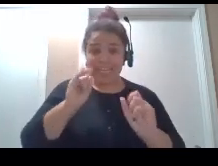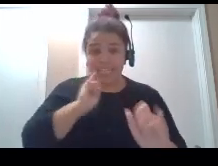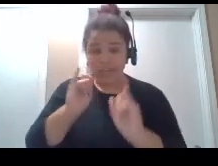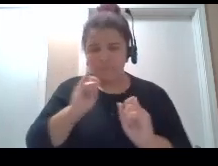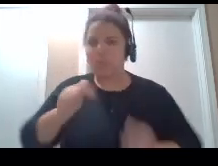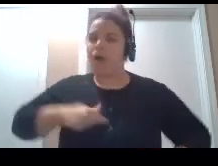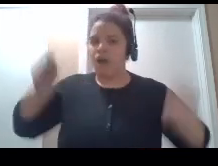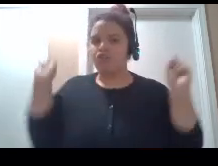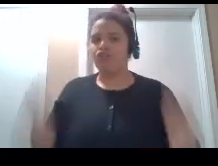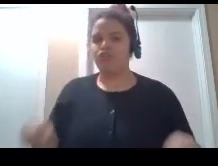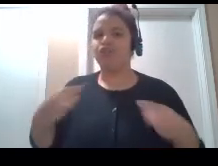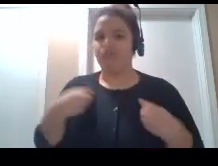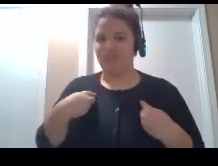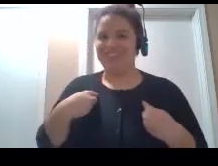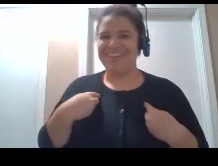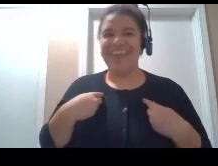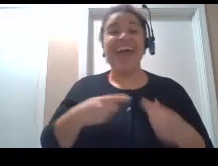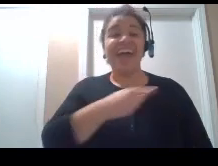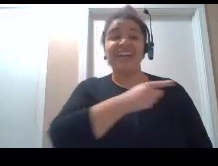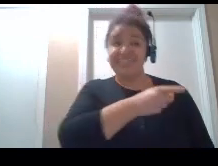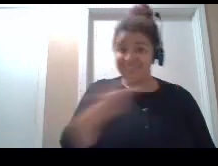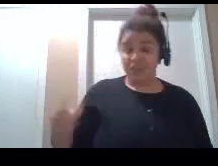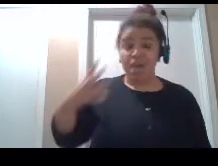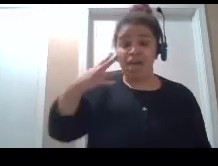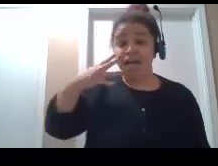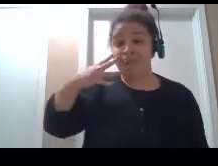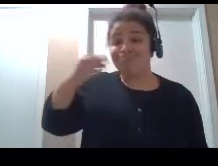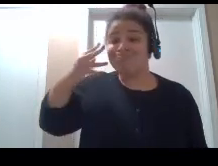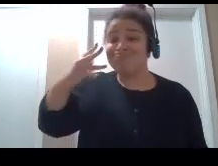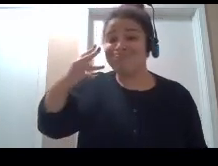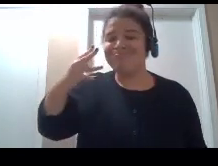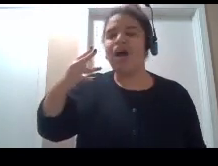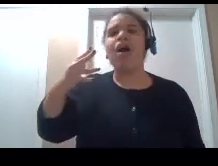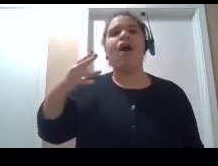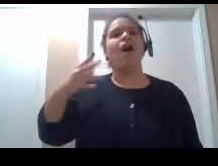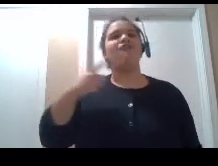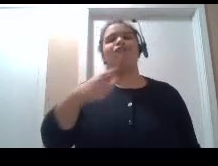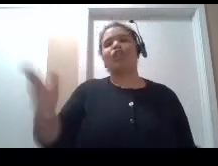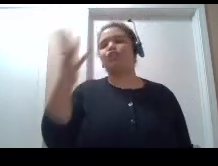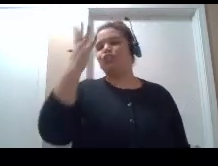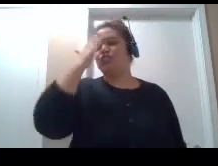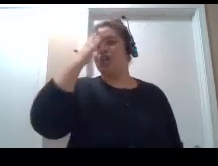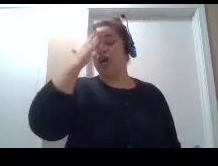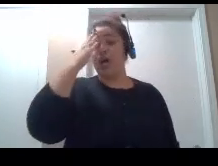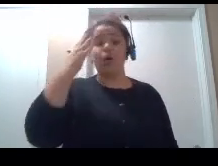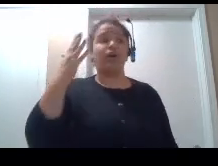As you all know, if you have been doing this for any period of time, getting an interview in itself can sometimes be a challenge.